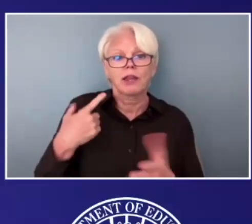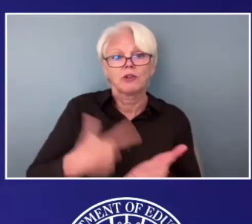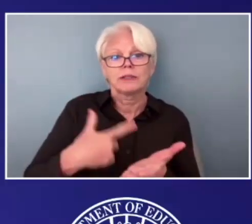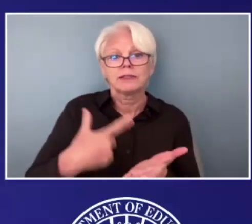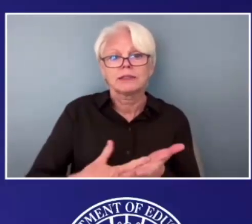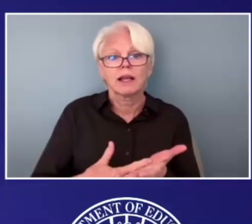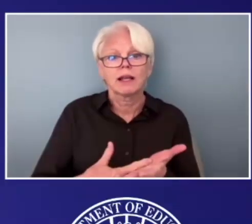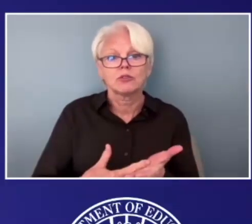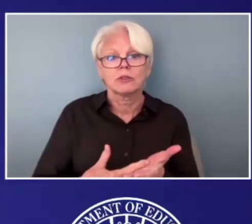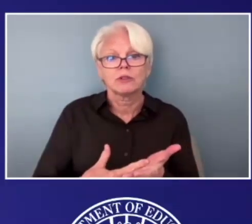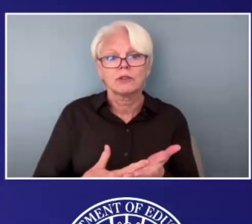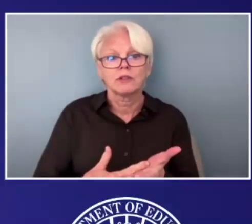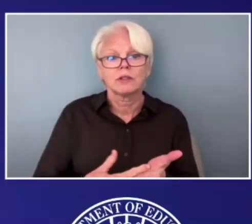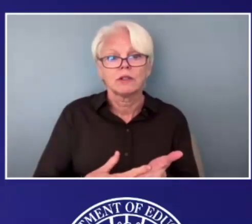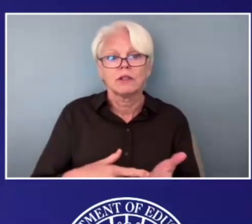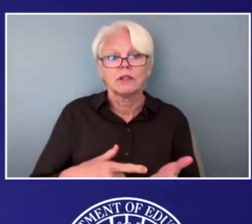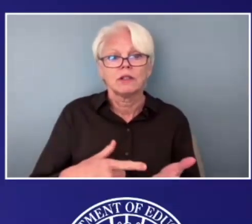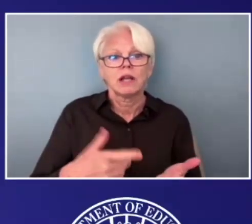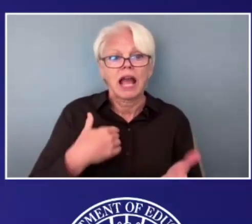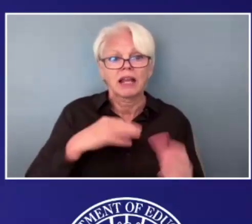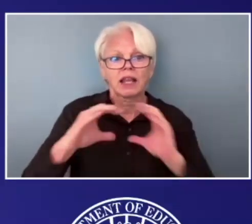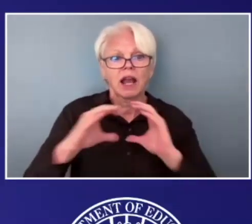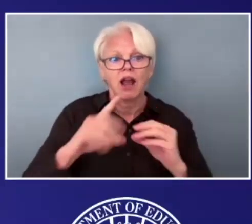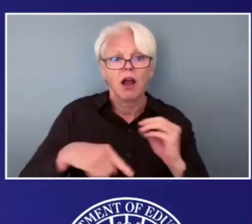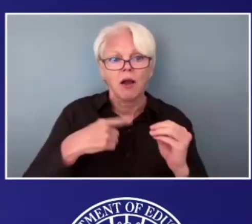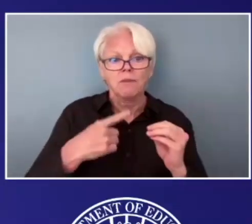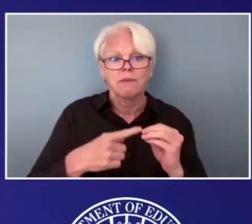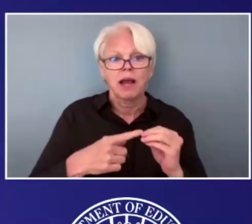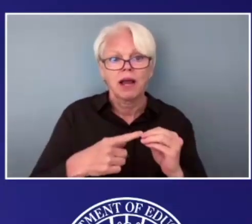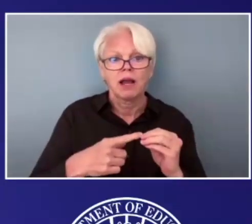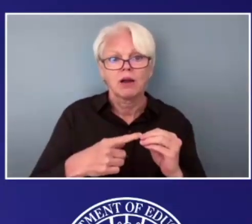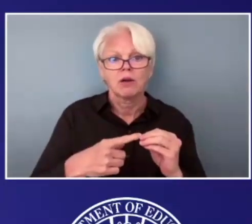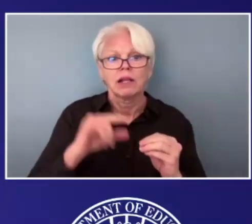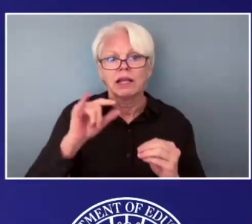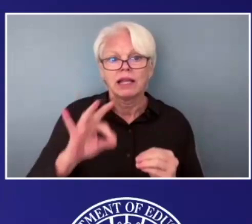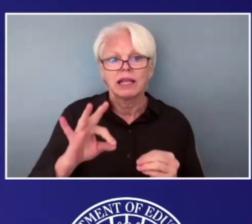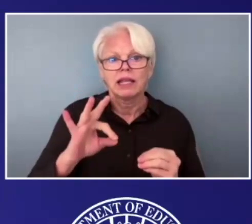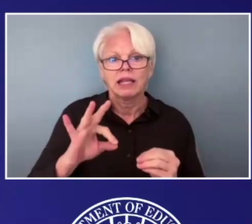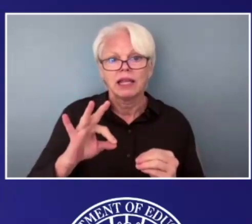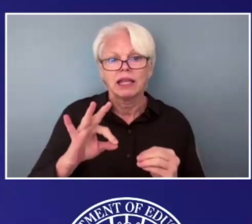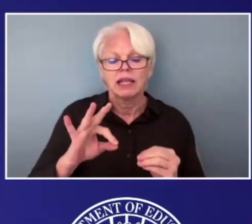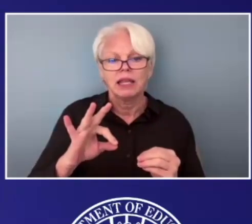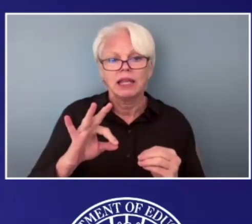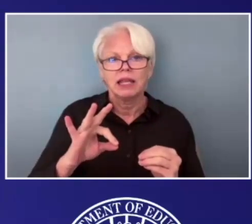was conversation about how if the clock sort of resets every 24 months on this